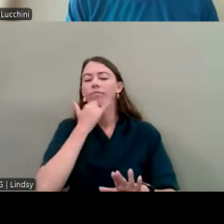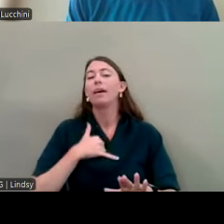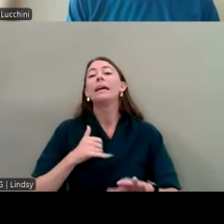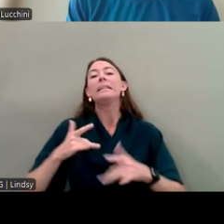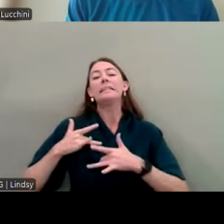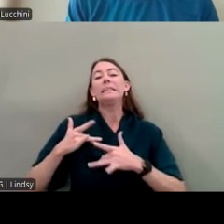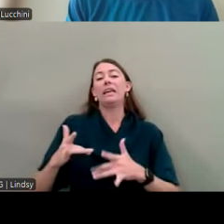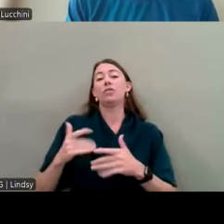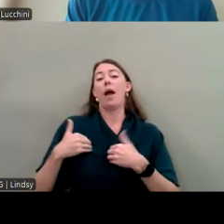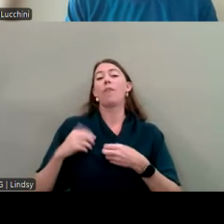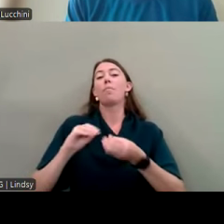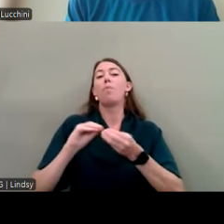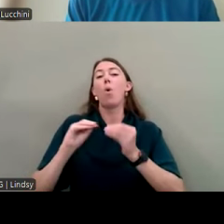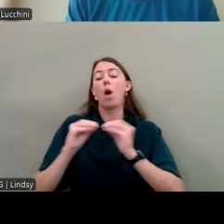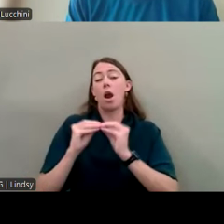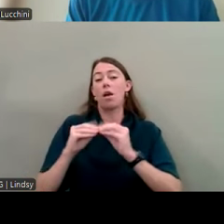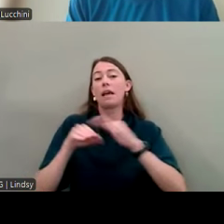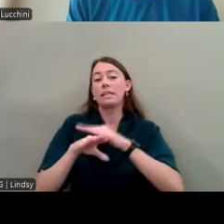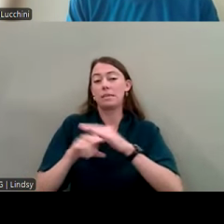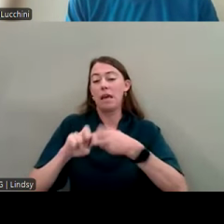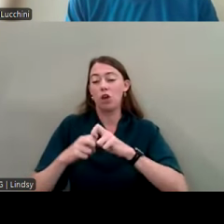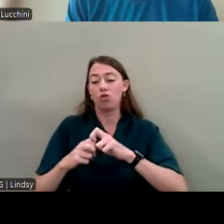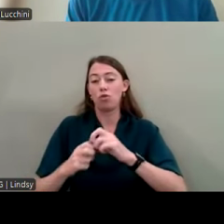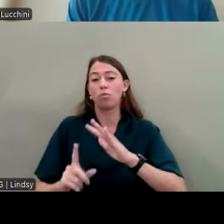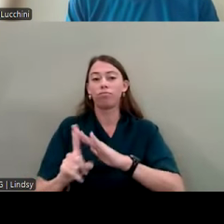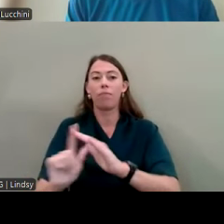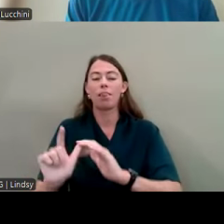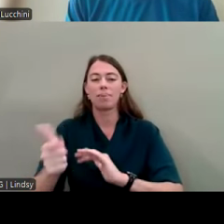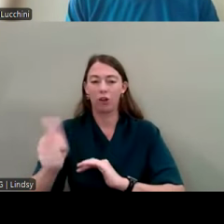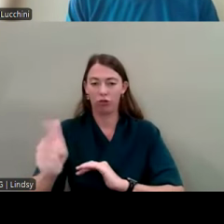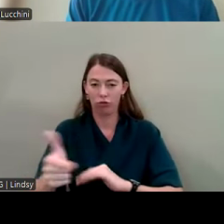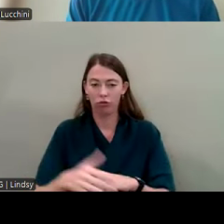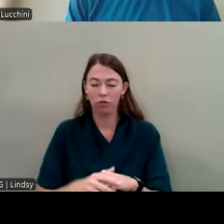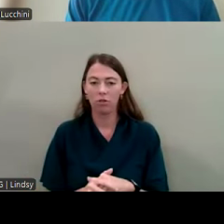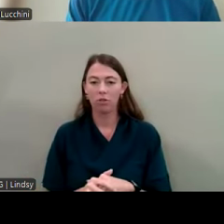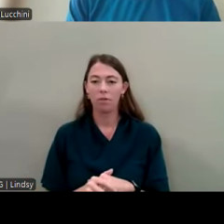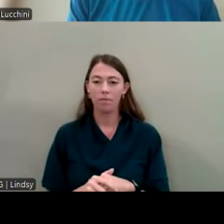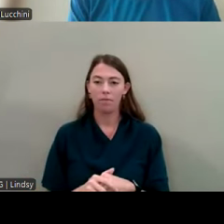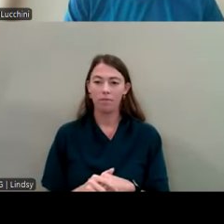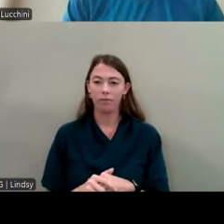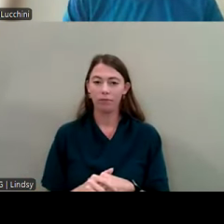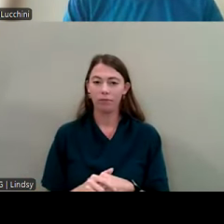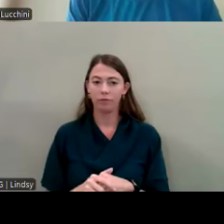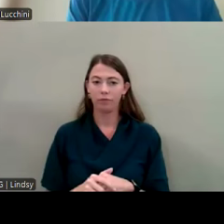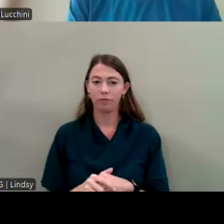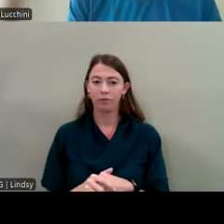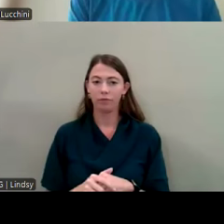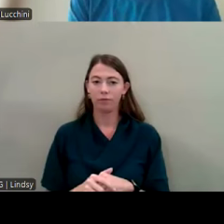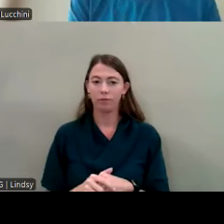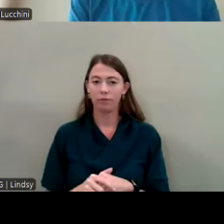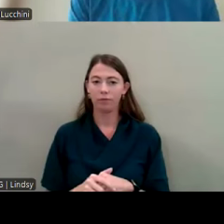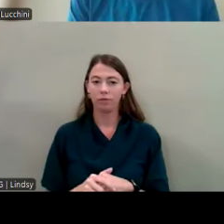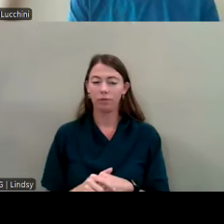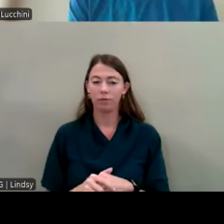investment that has been made on accessibility, consider maybe they purchase an audit, so engage